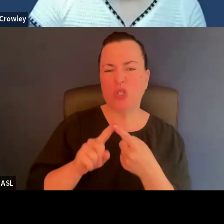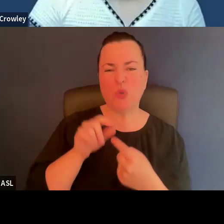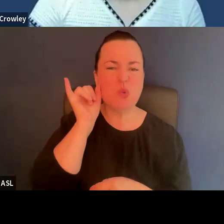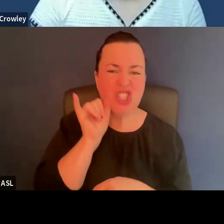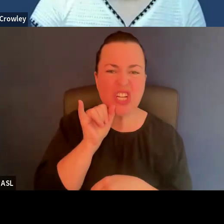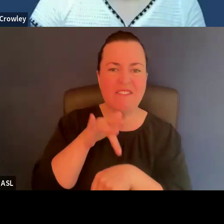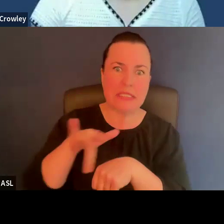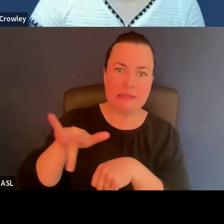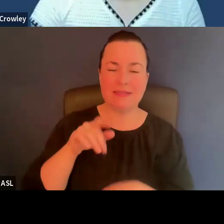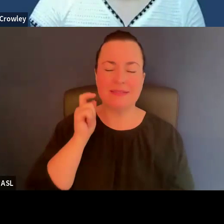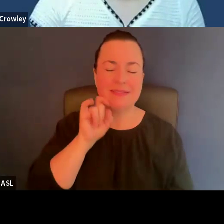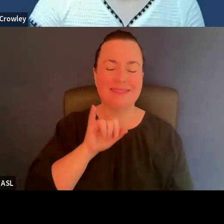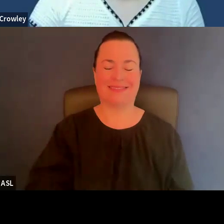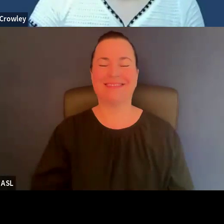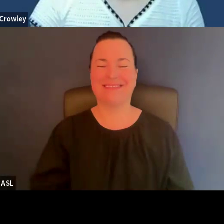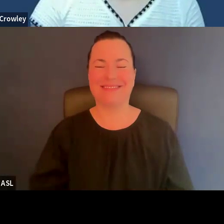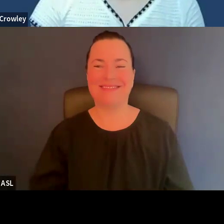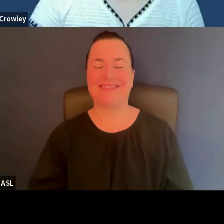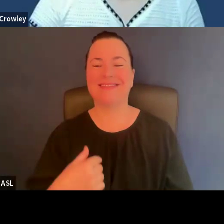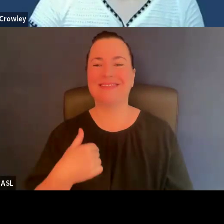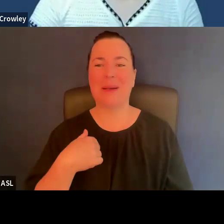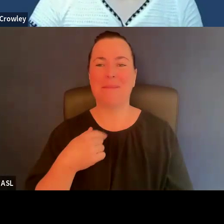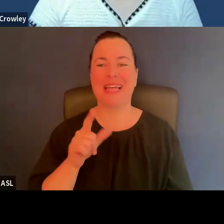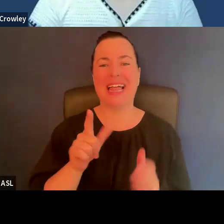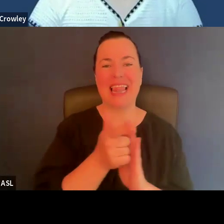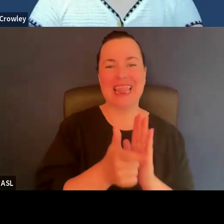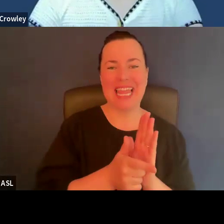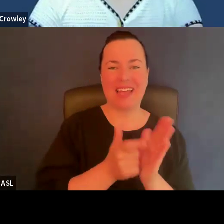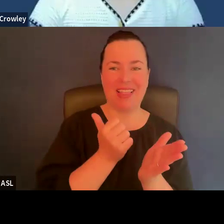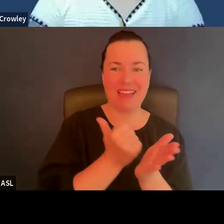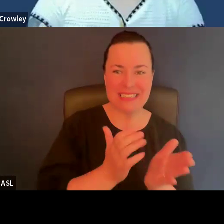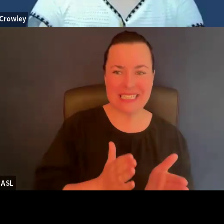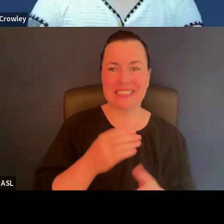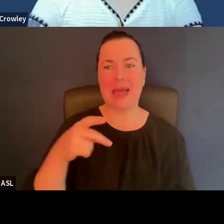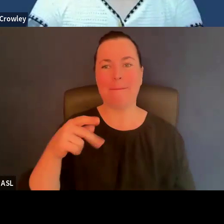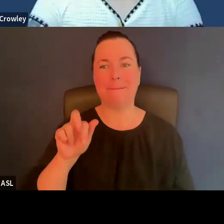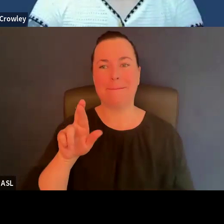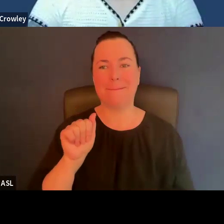I am a legal assistant and paralegal for a couple law firms,